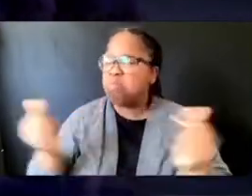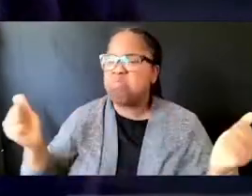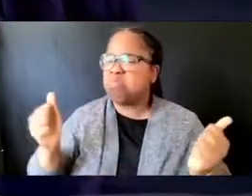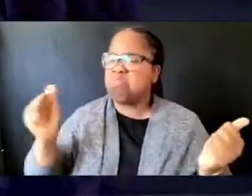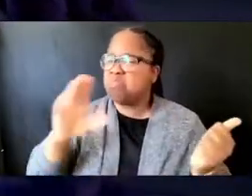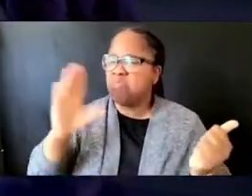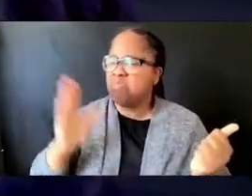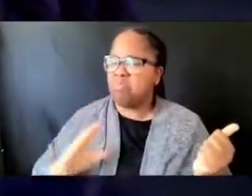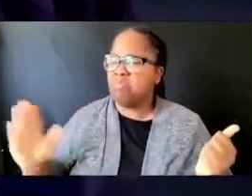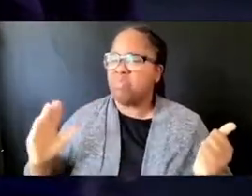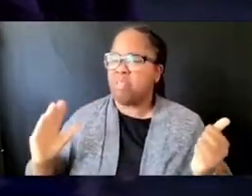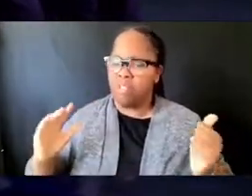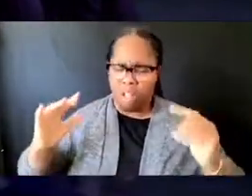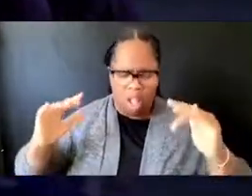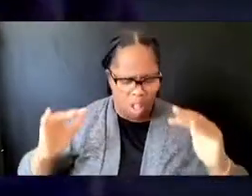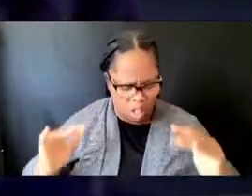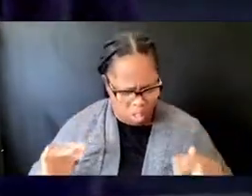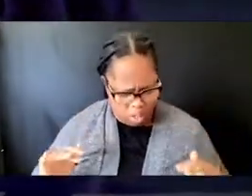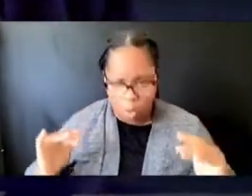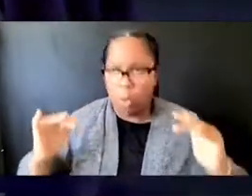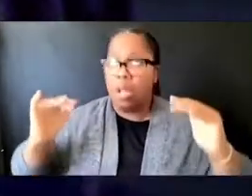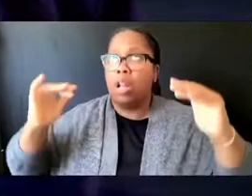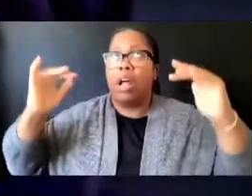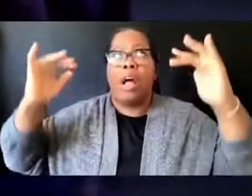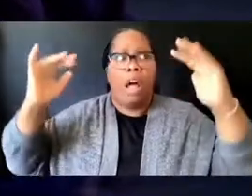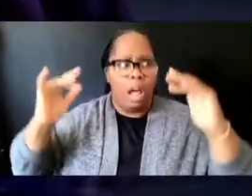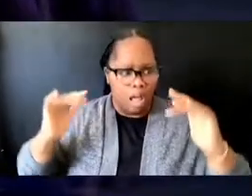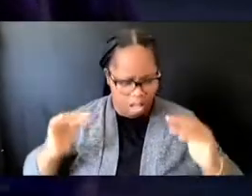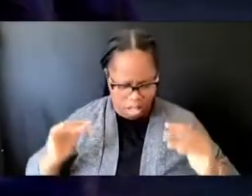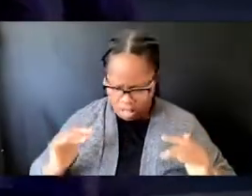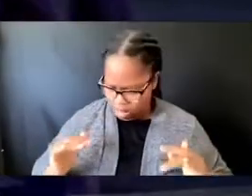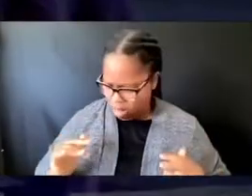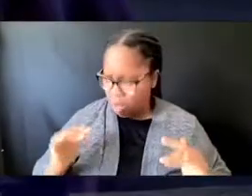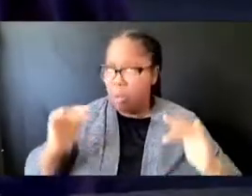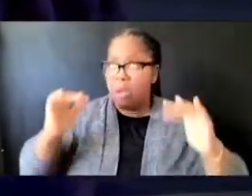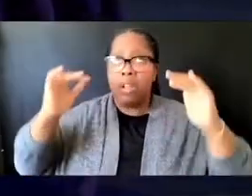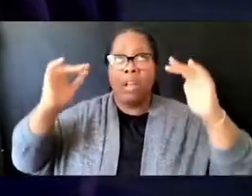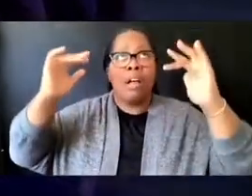Low and high and low and high and low and high and low